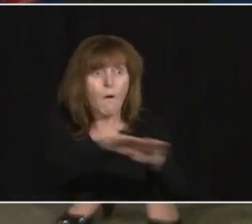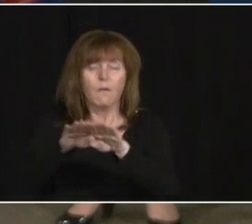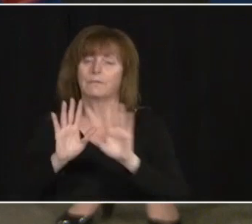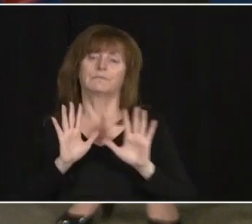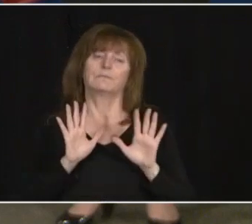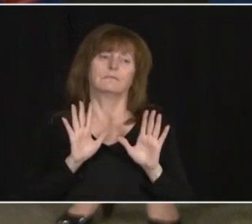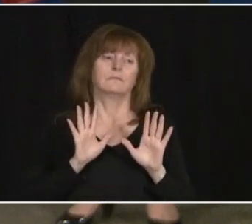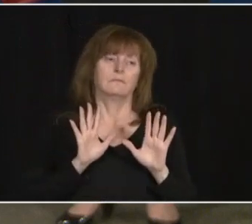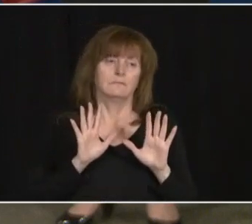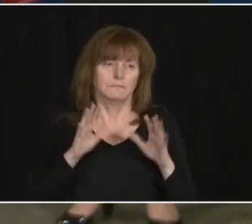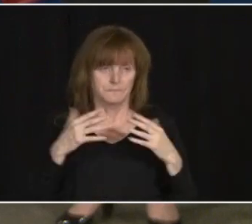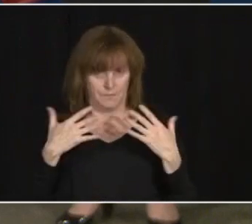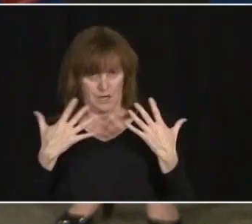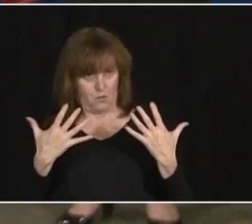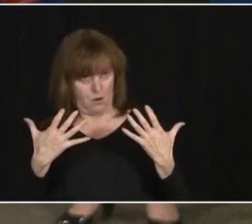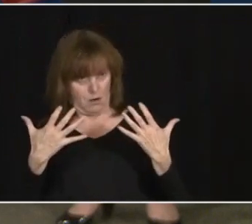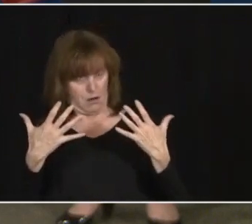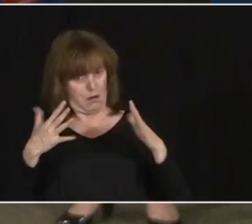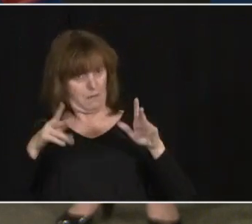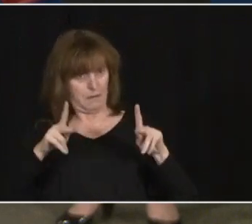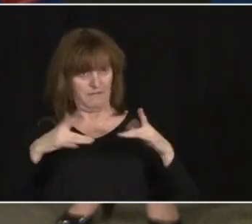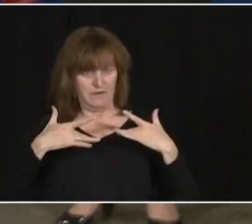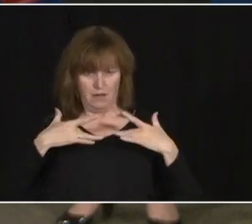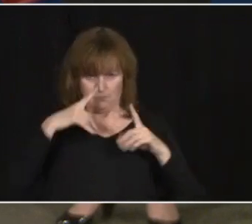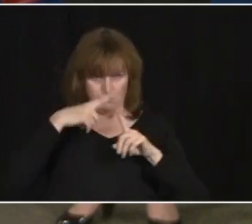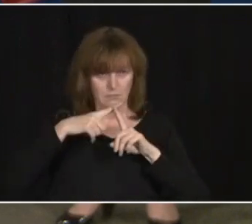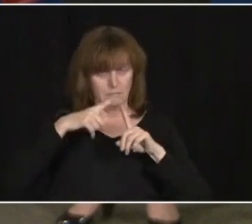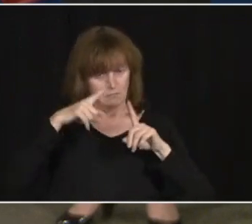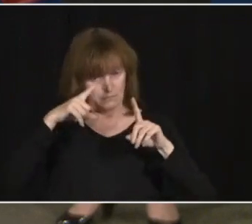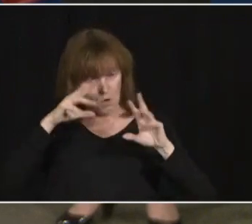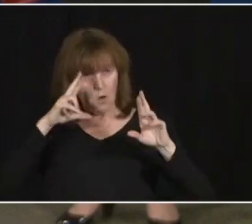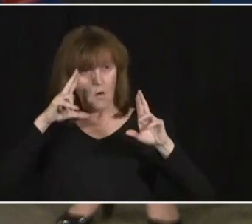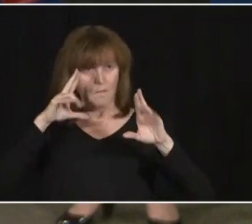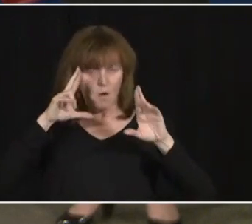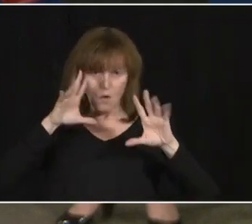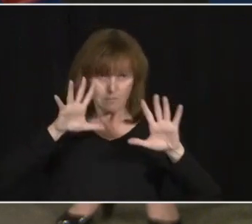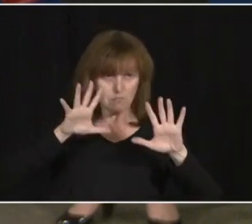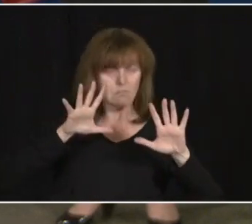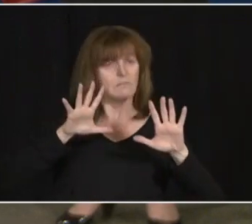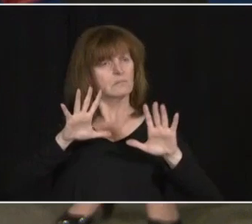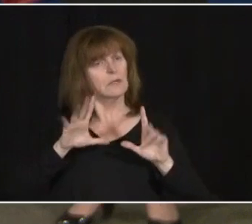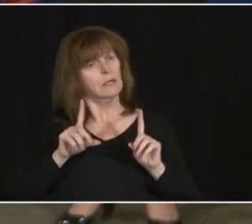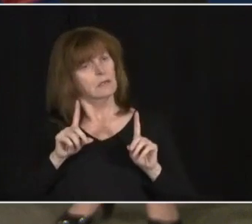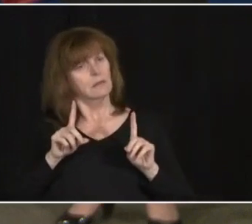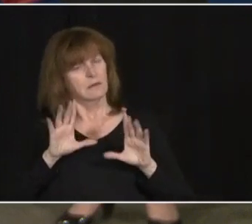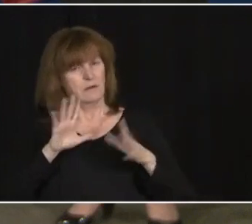want to make sure safety of the population of Ontario is the number